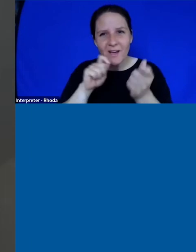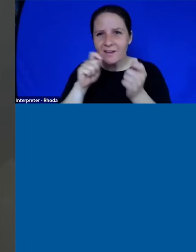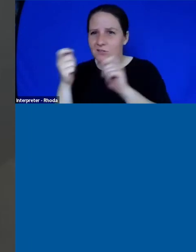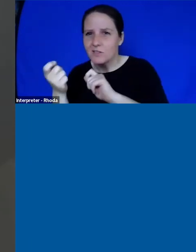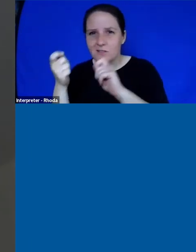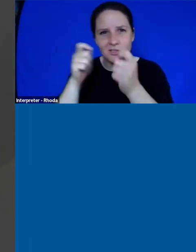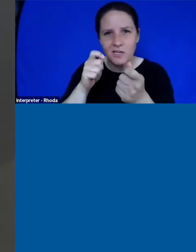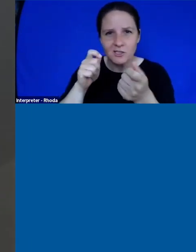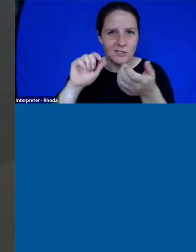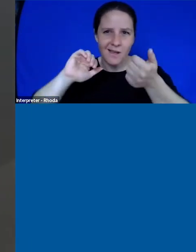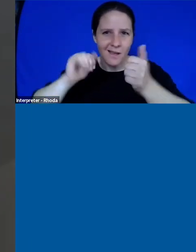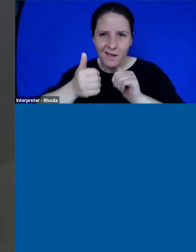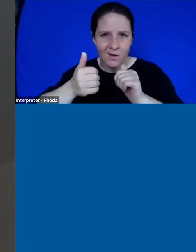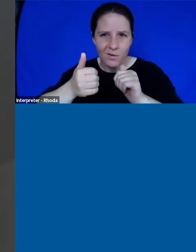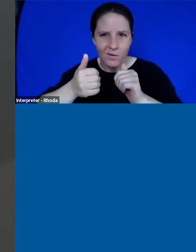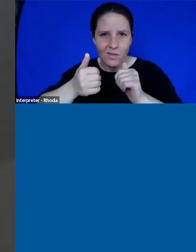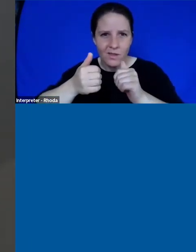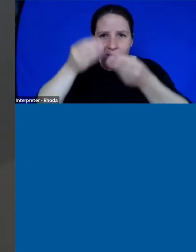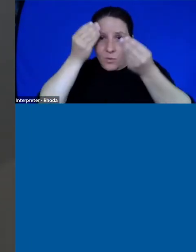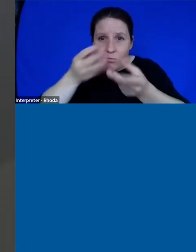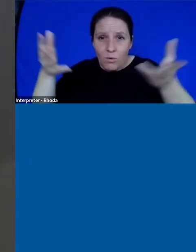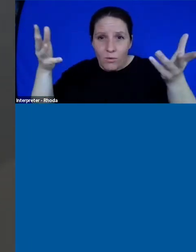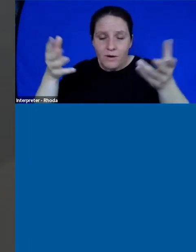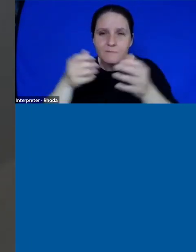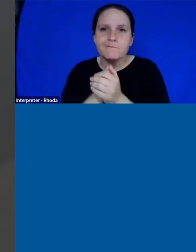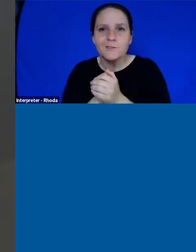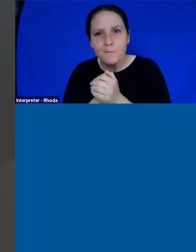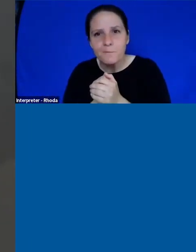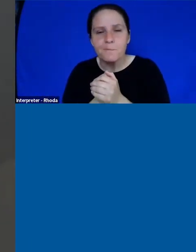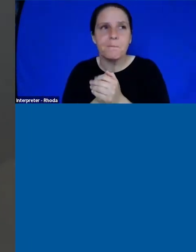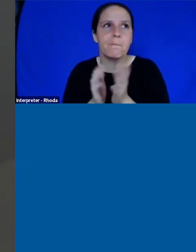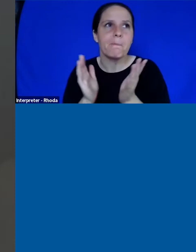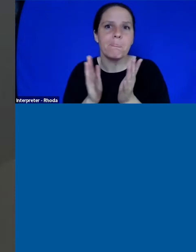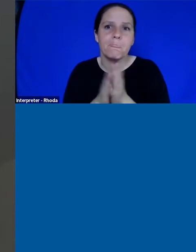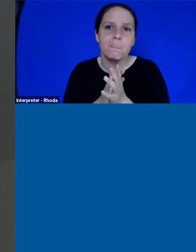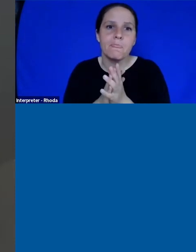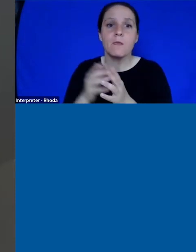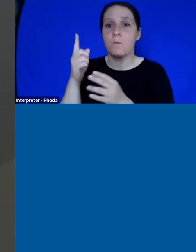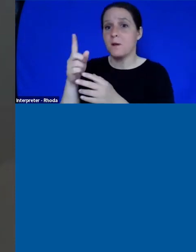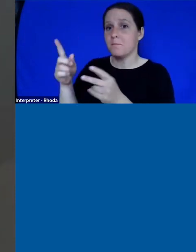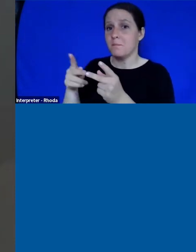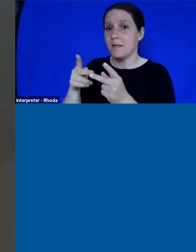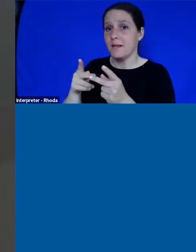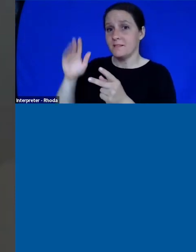and changed their way that they do it. So a place that would give us daily numbers is now giving us weekly numbers.